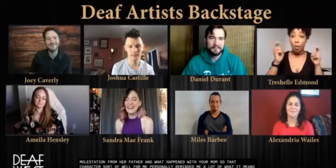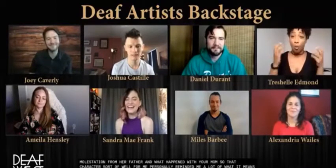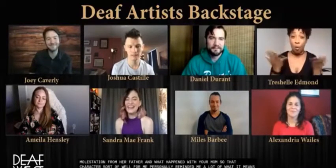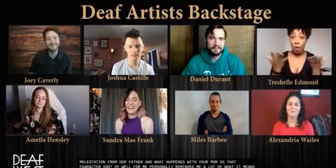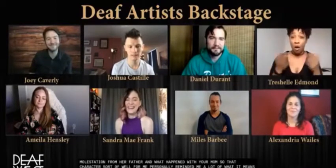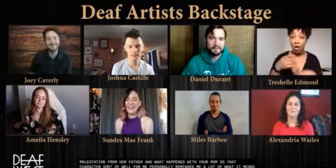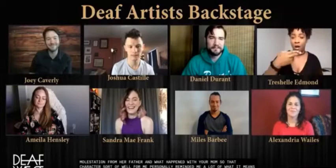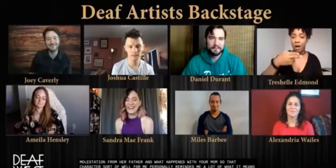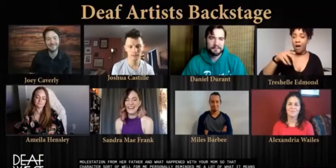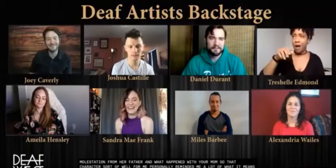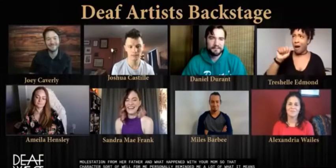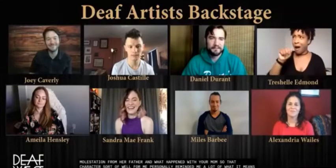able to talk about a lot of things.